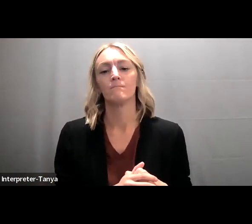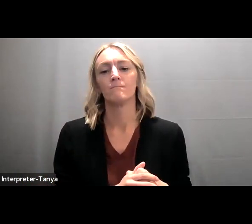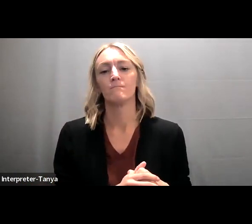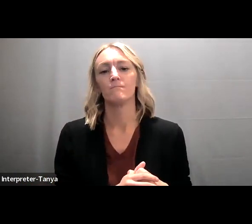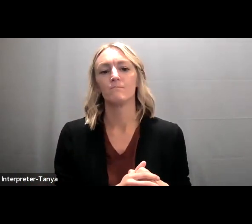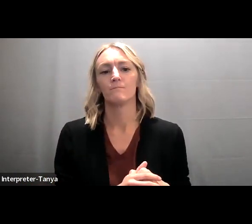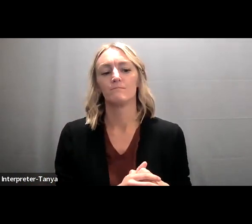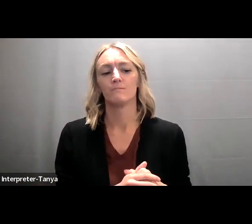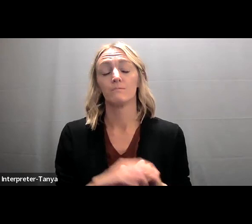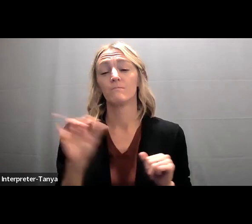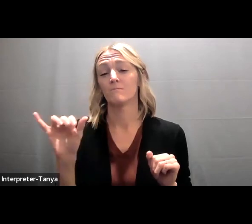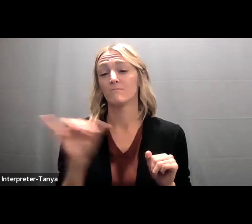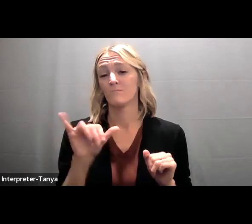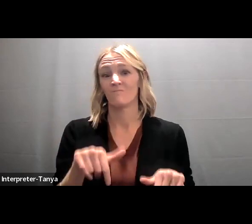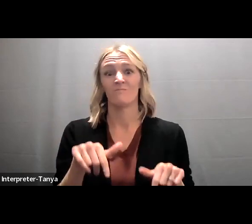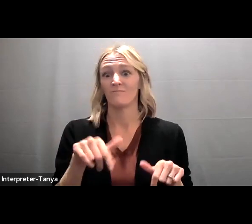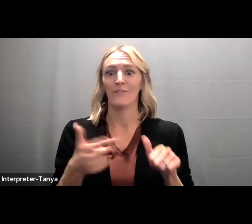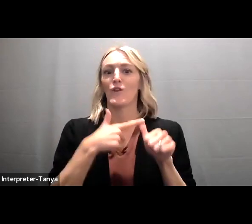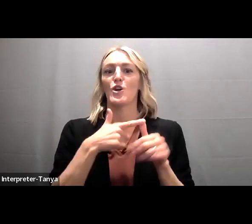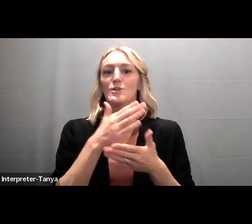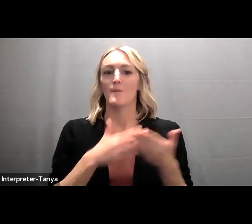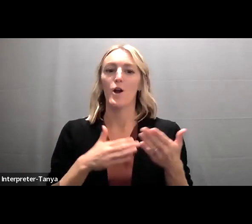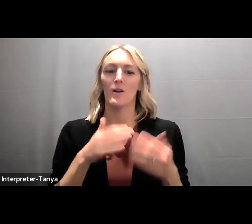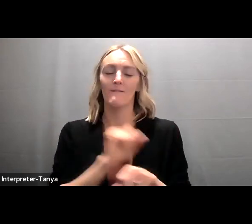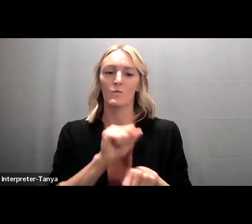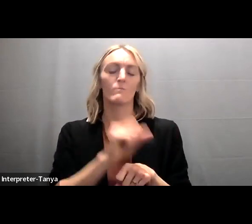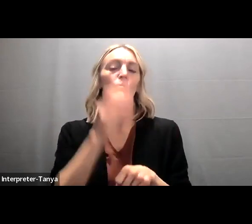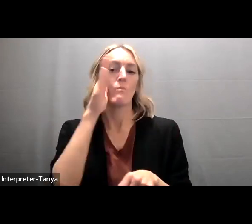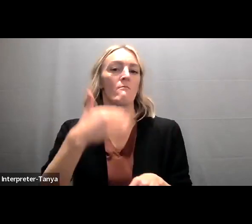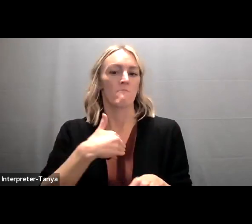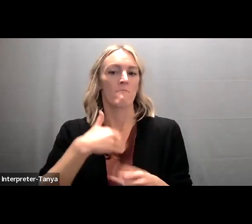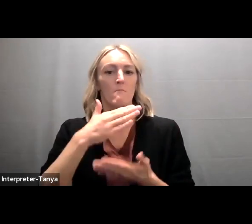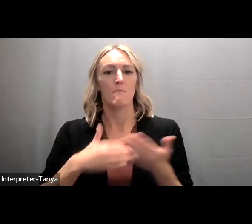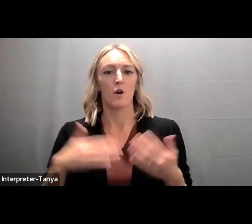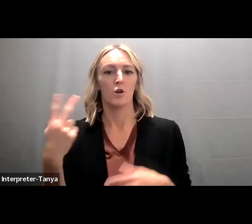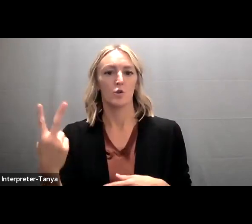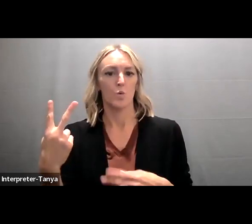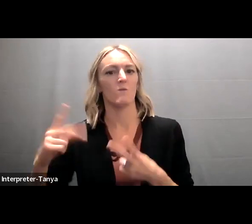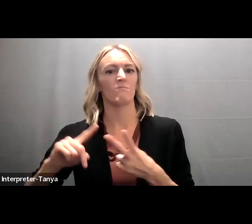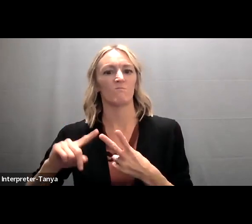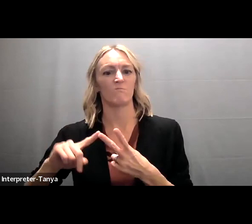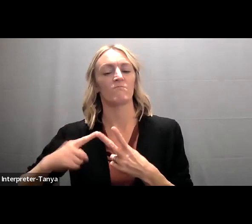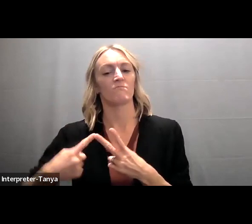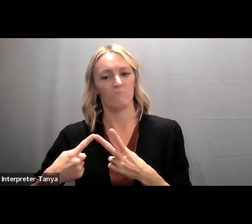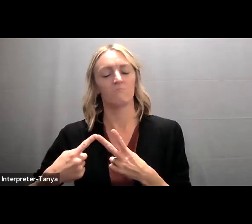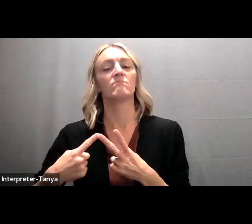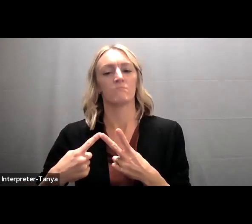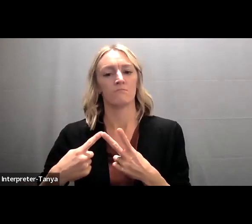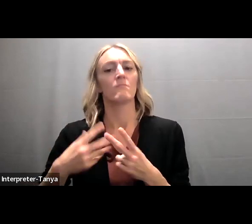And also, this is just the first part of this work. We will have a part 2 of this session and a couple further conversations around this